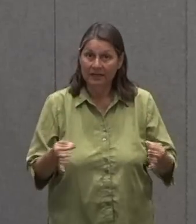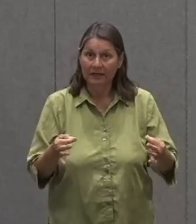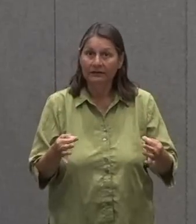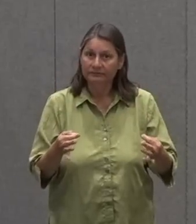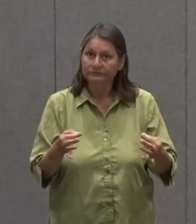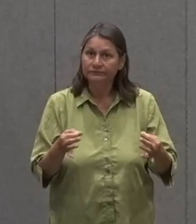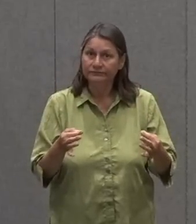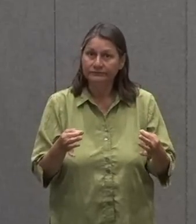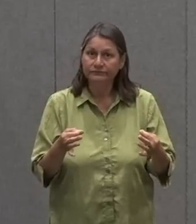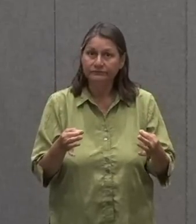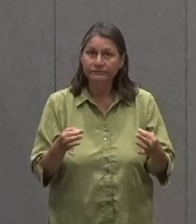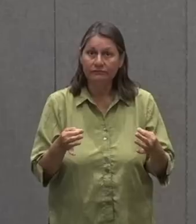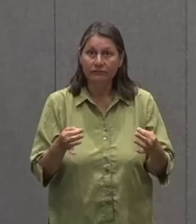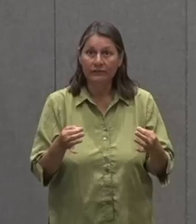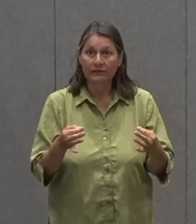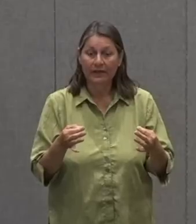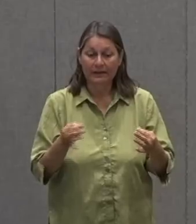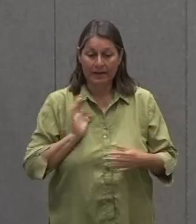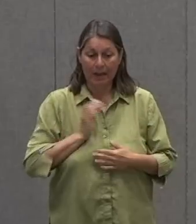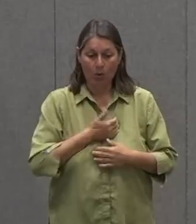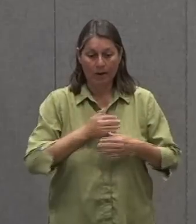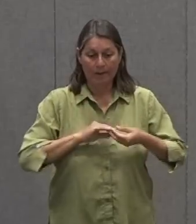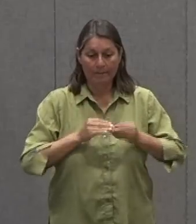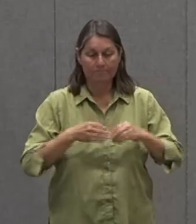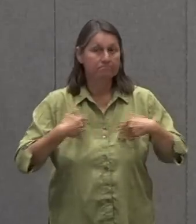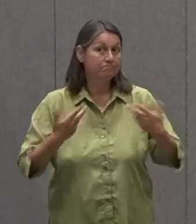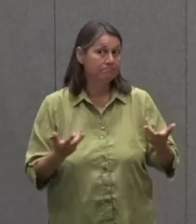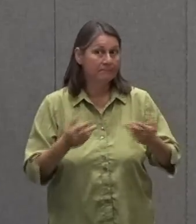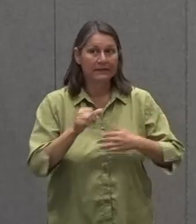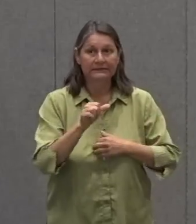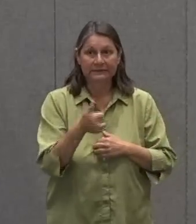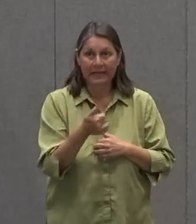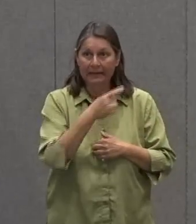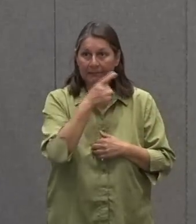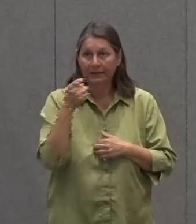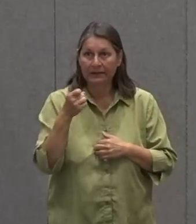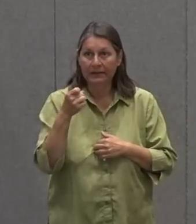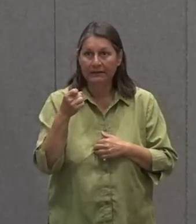that our number was 10, because one could go into it,